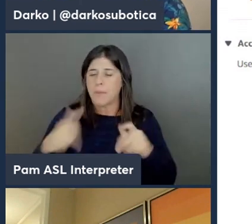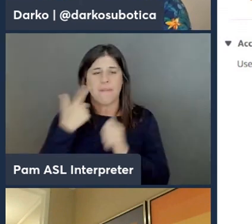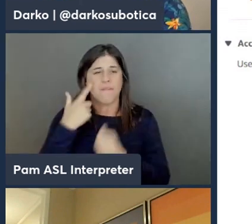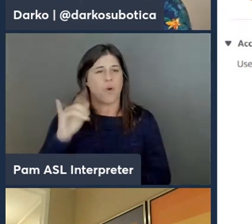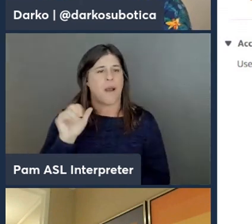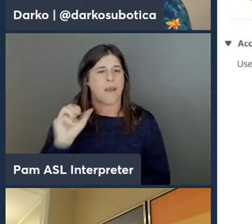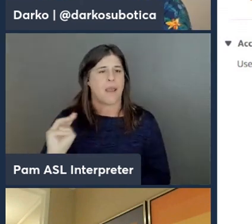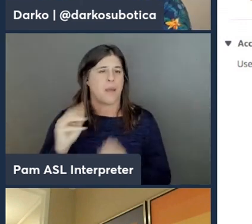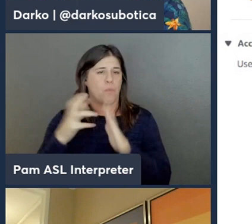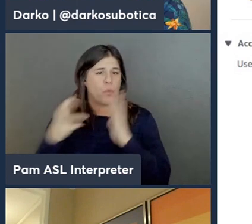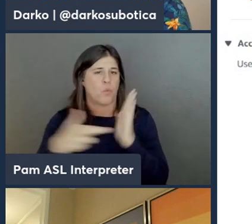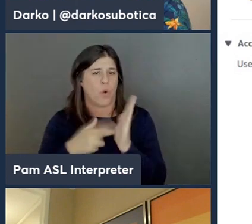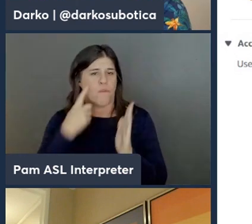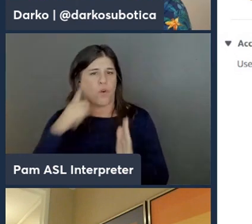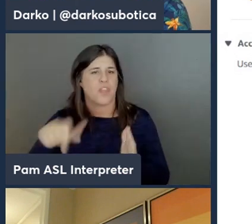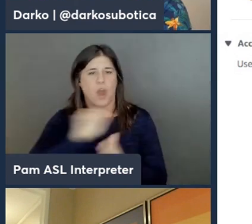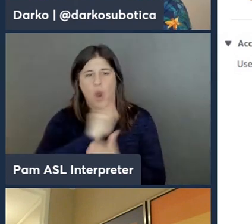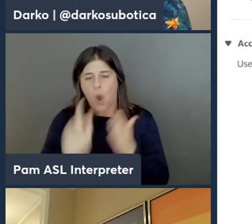where all the channel users,